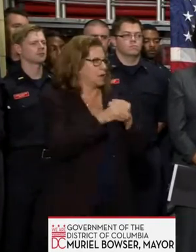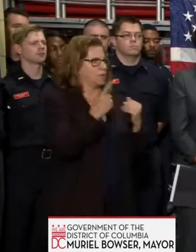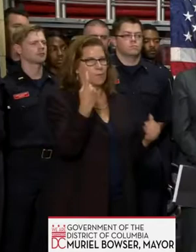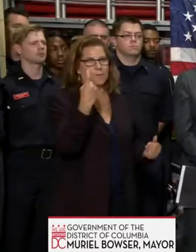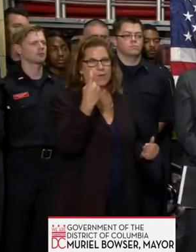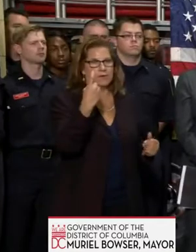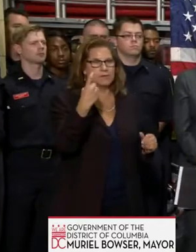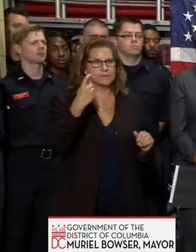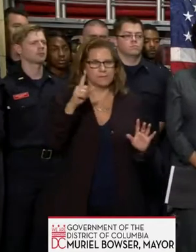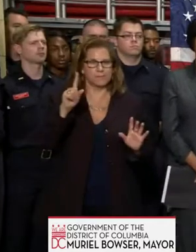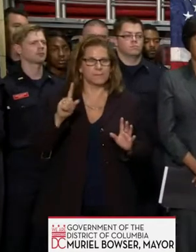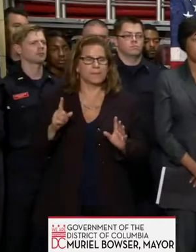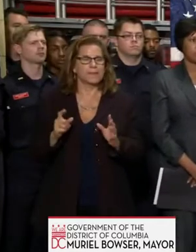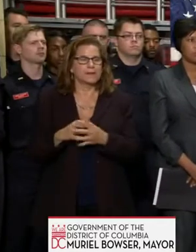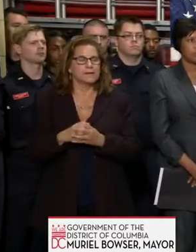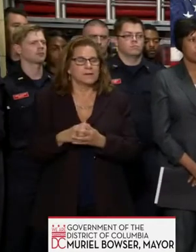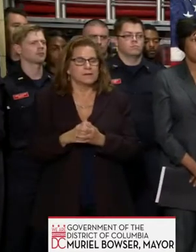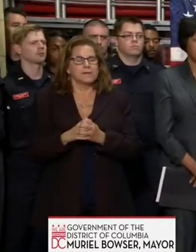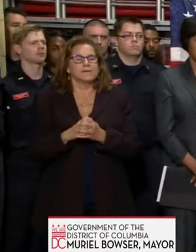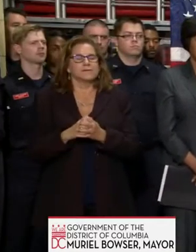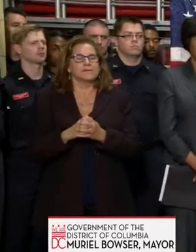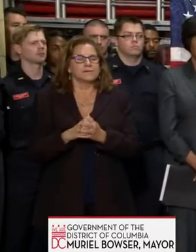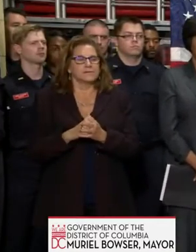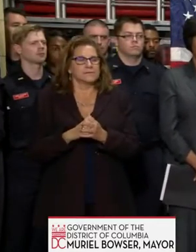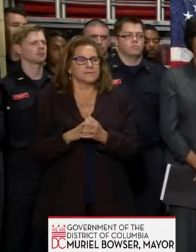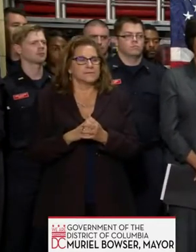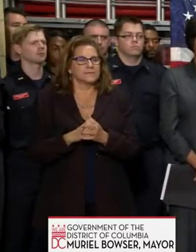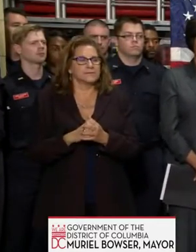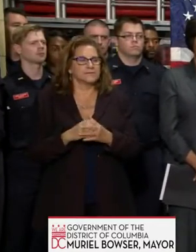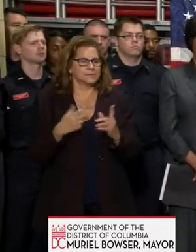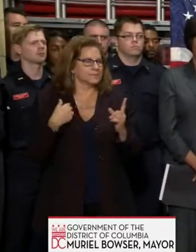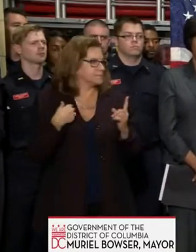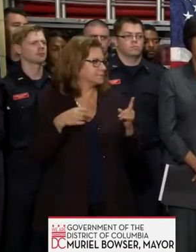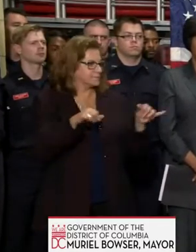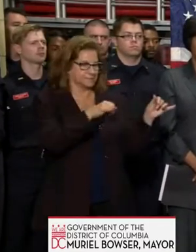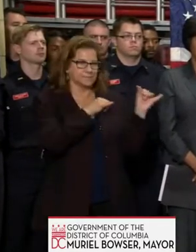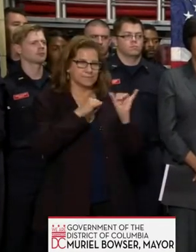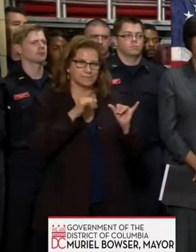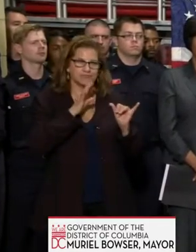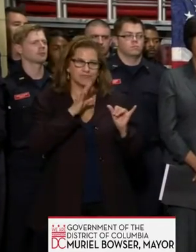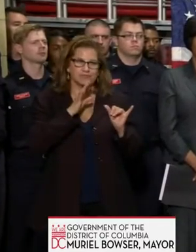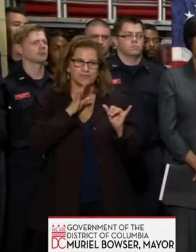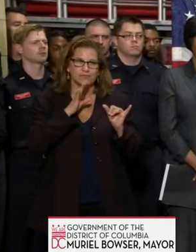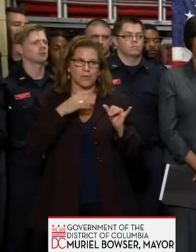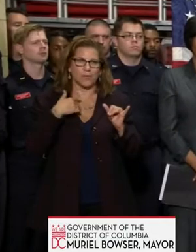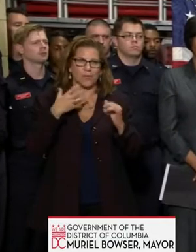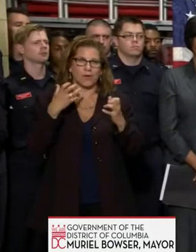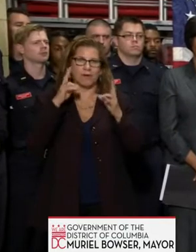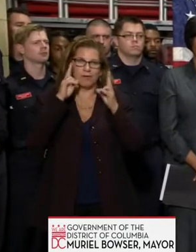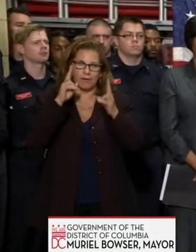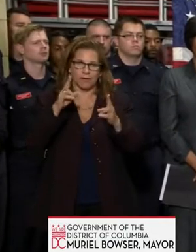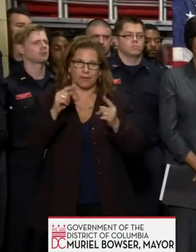CHAIRMAN MENDELSON AND COUNCILMEMBER CHEH THAT WE OBVIOUSLY WANT TO HONOR THE BRAVERY AND COURAGE OF ALL OF